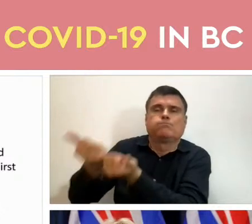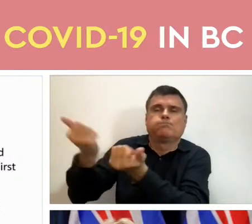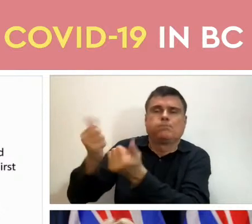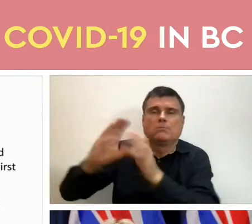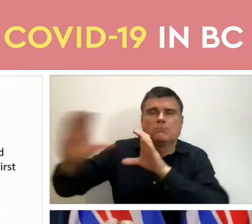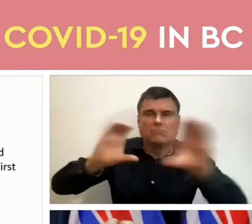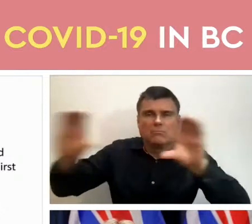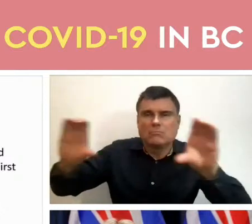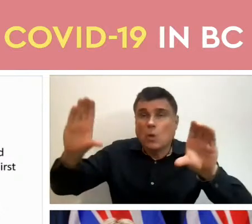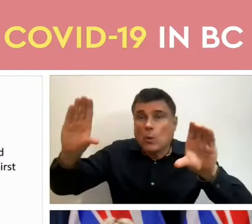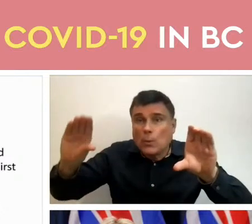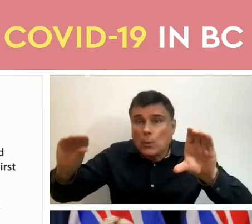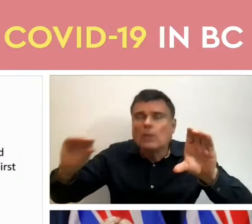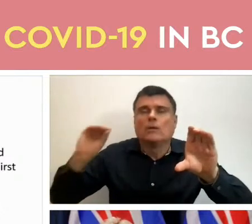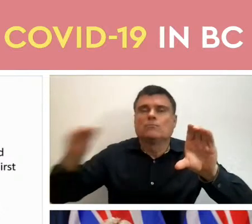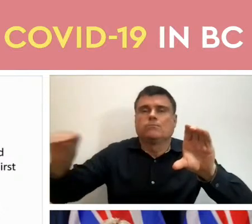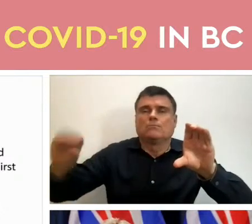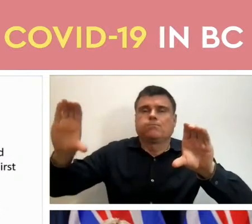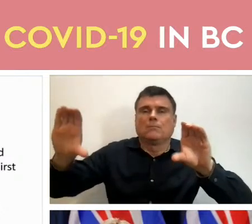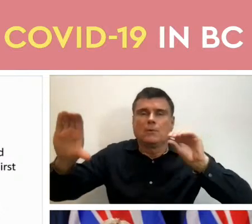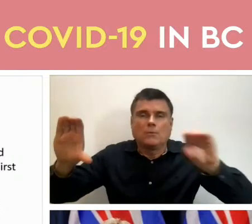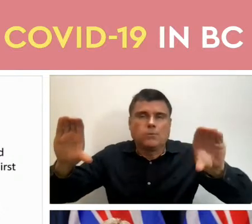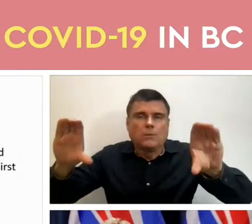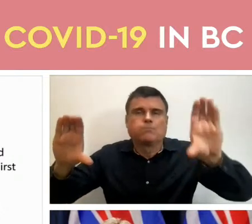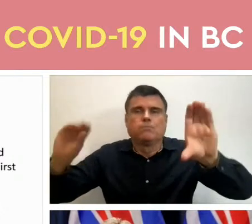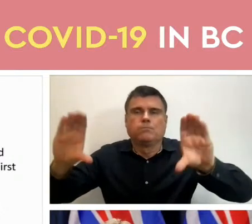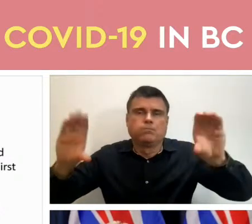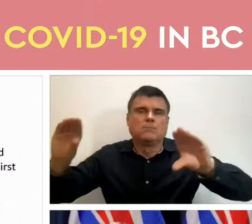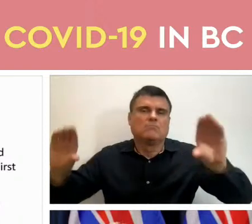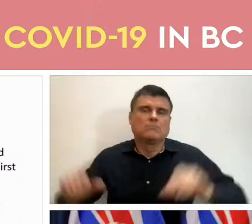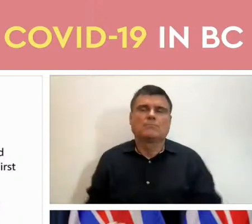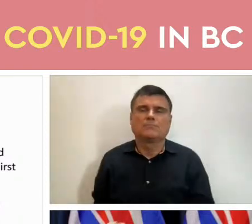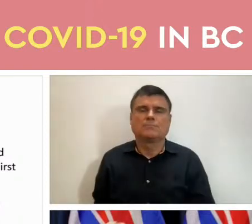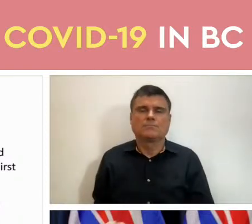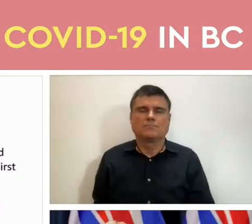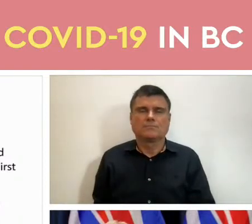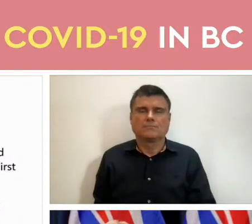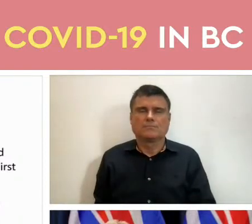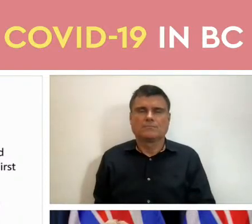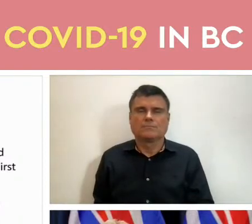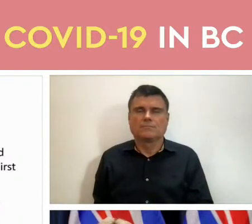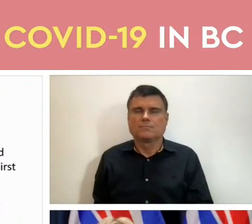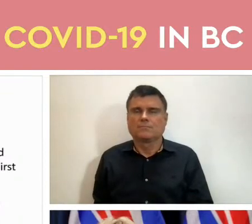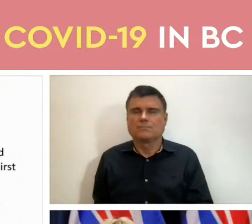can support their effective use